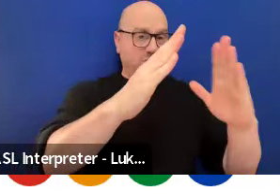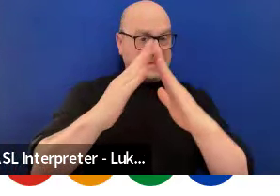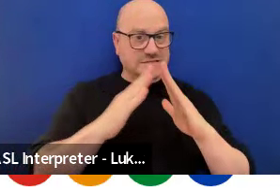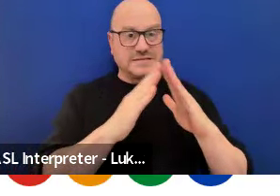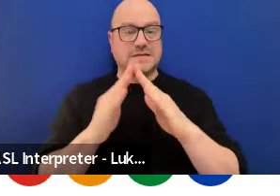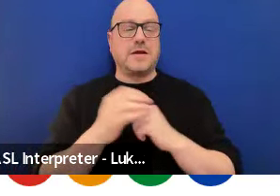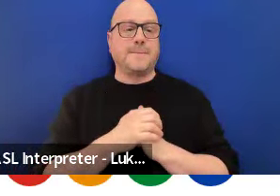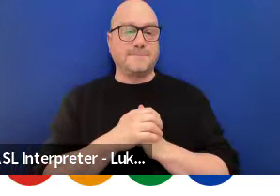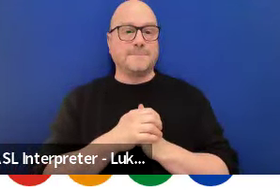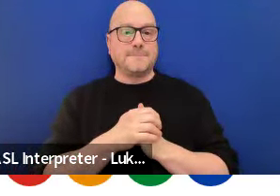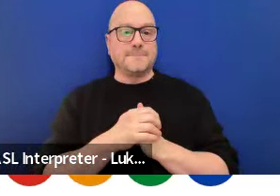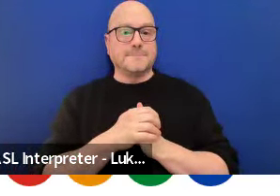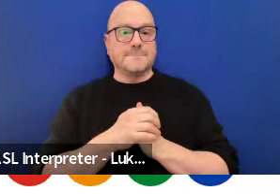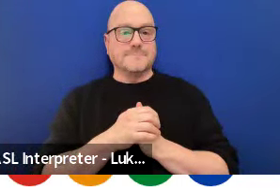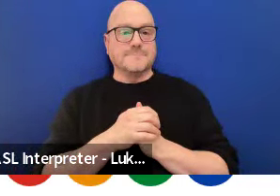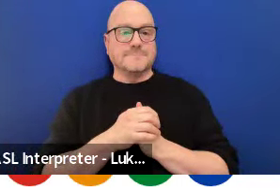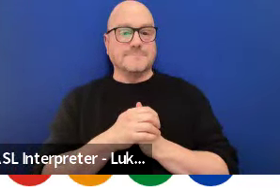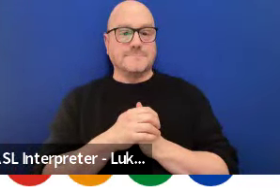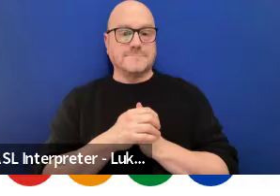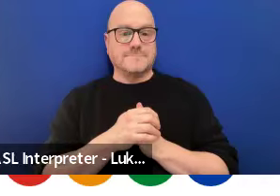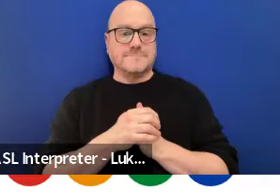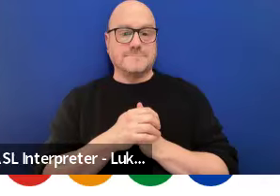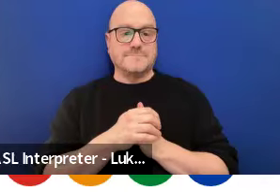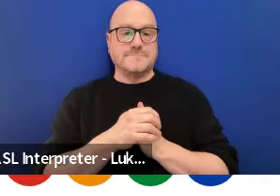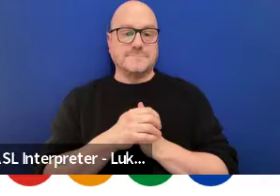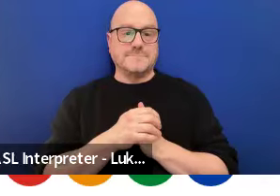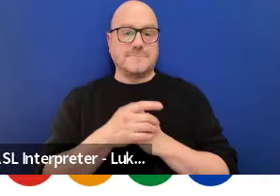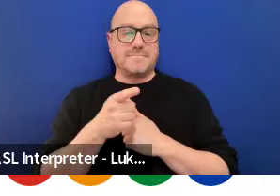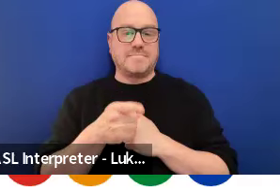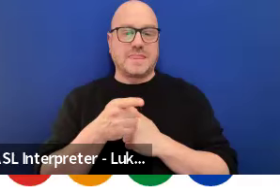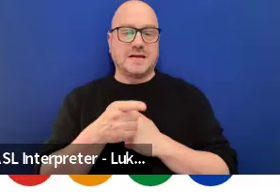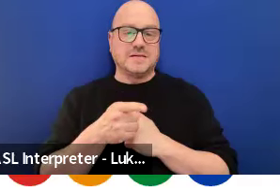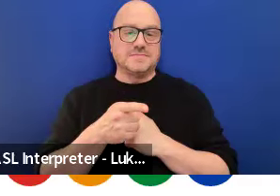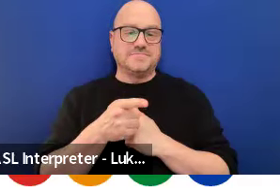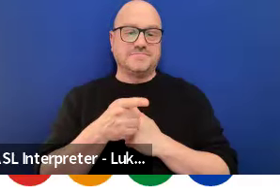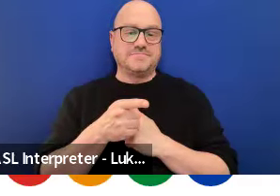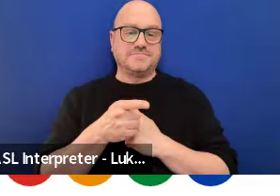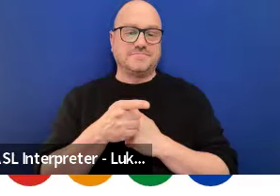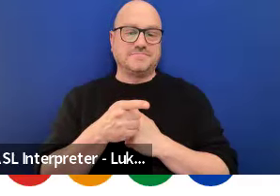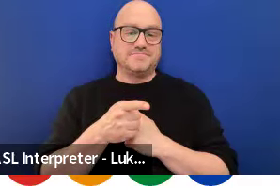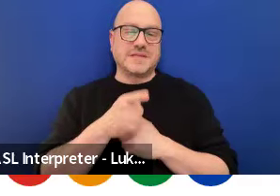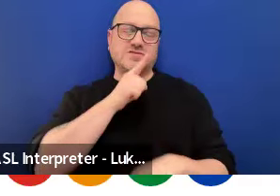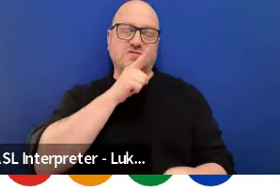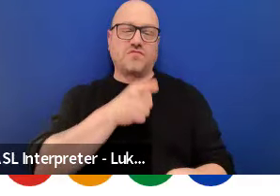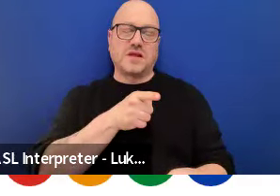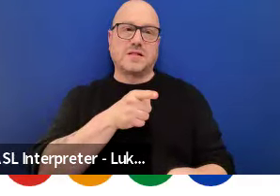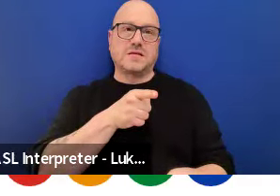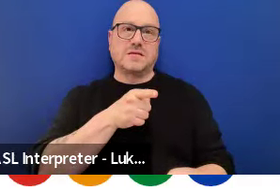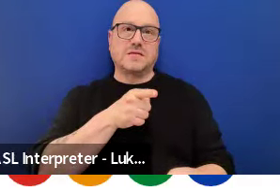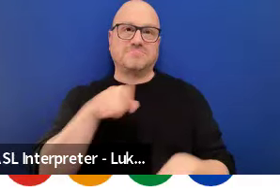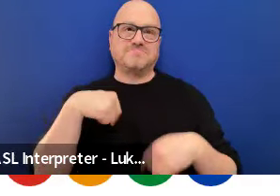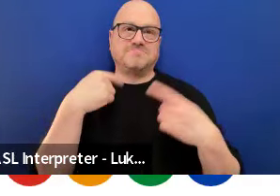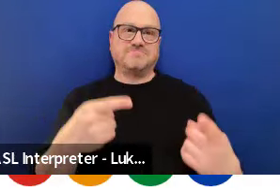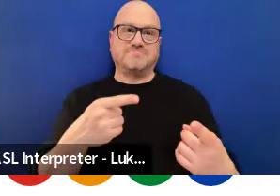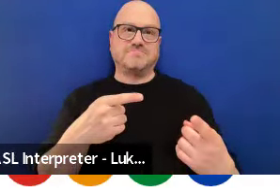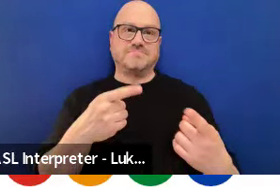HAVE WITH CITIES AND TOWNS.